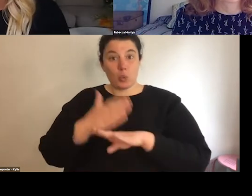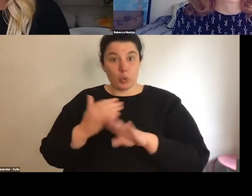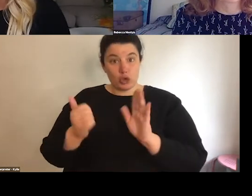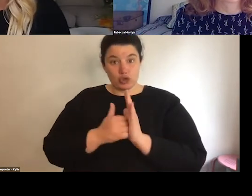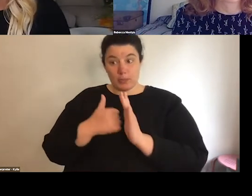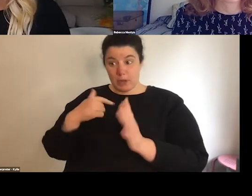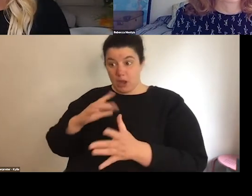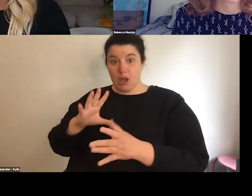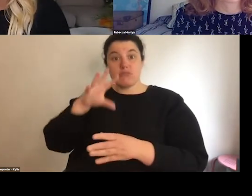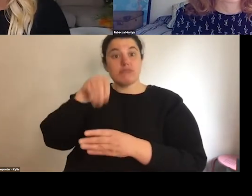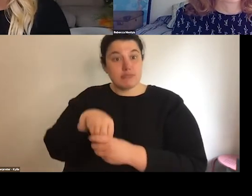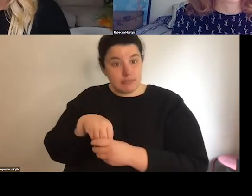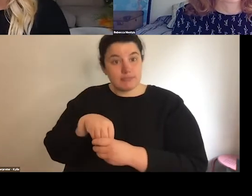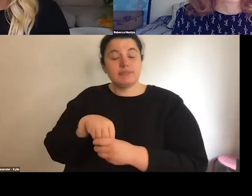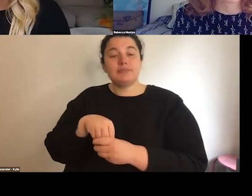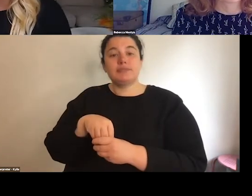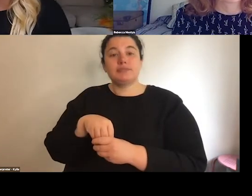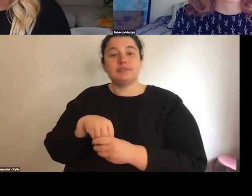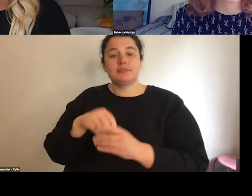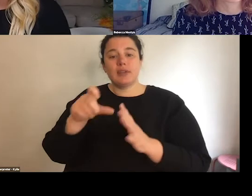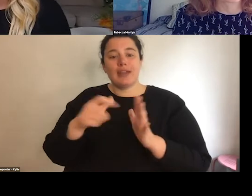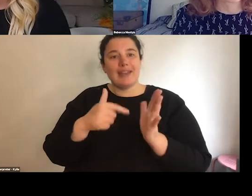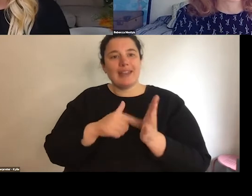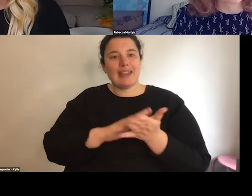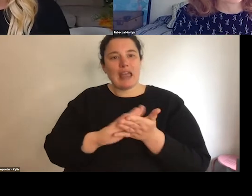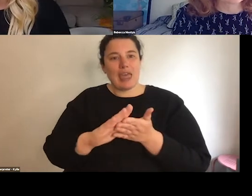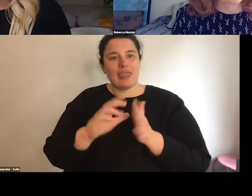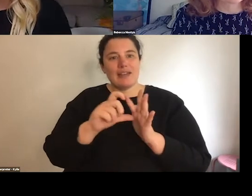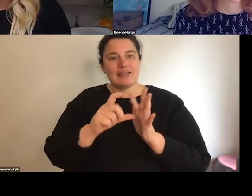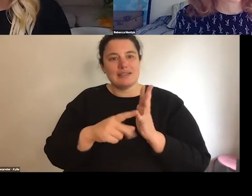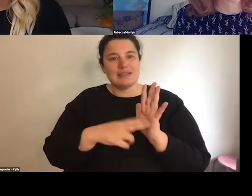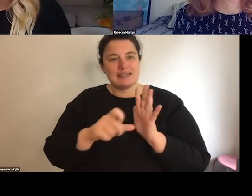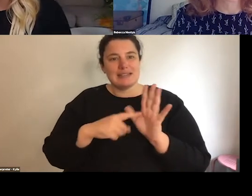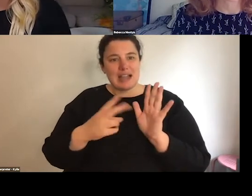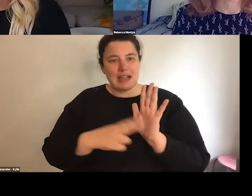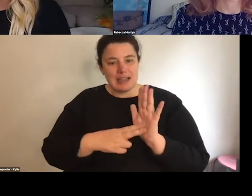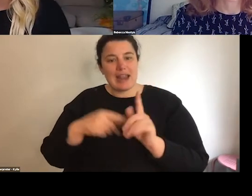that was being run by Cath Duncan and Maddie Little who has been working